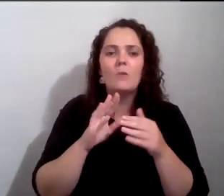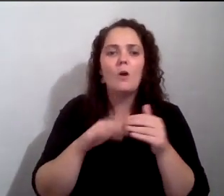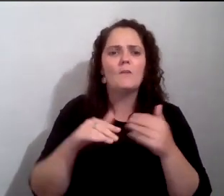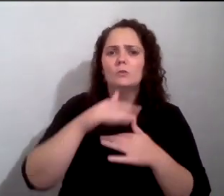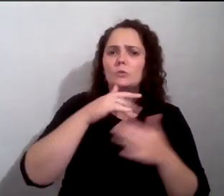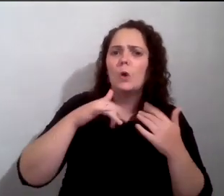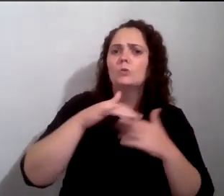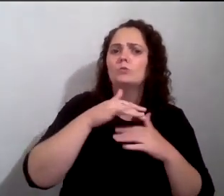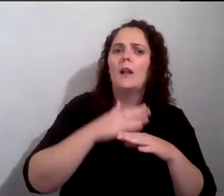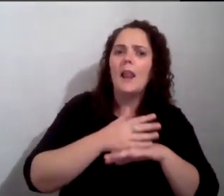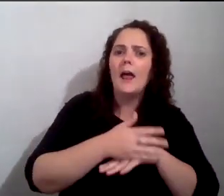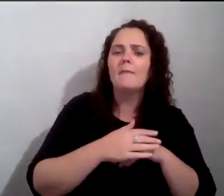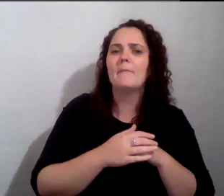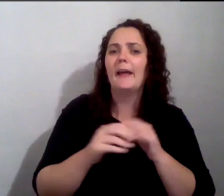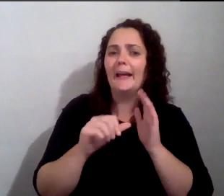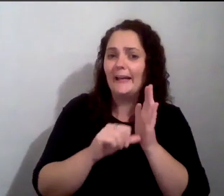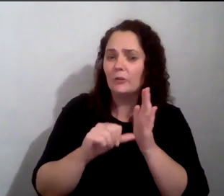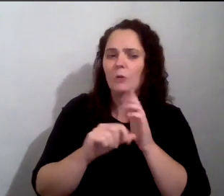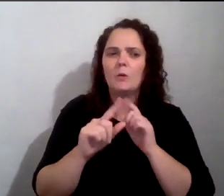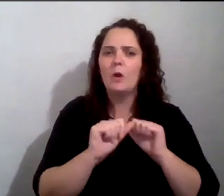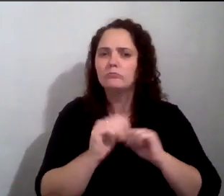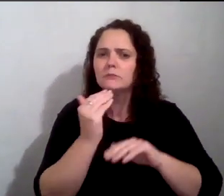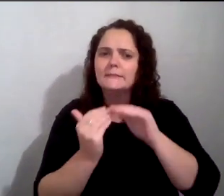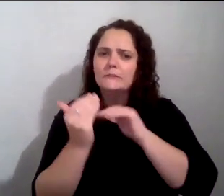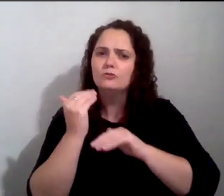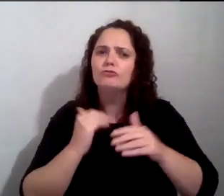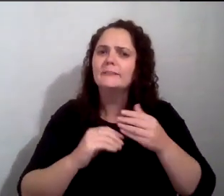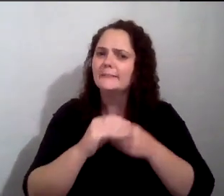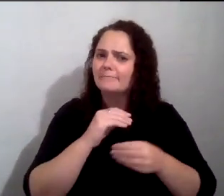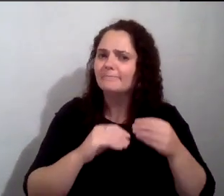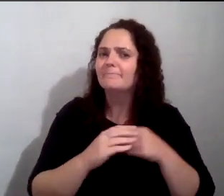of social labour, consumer and economic histories.